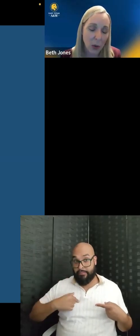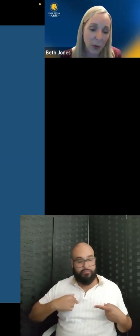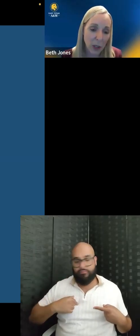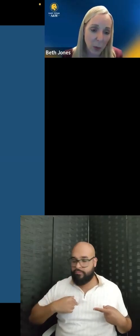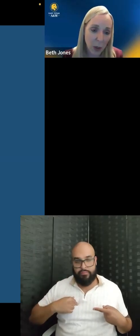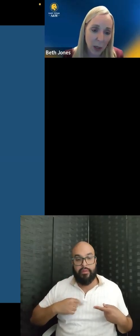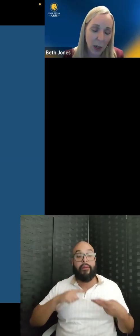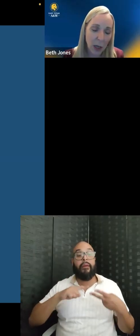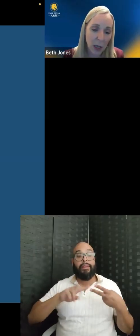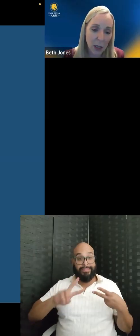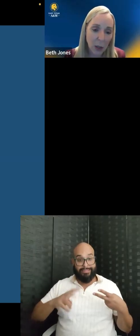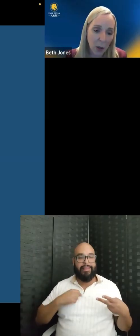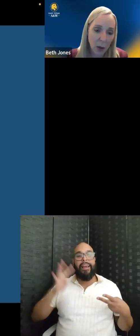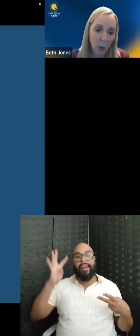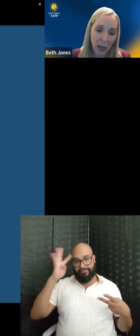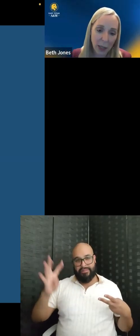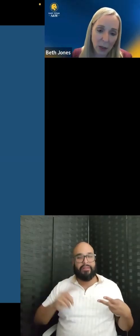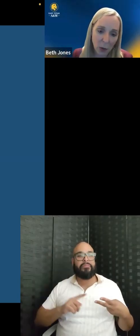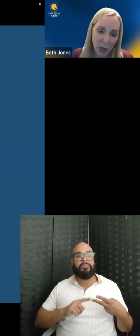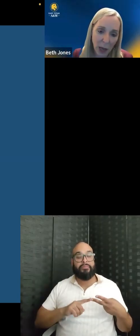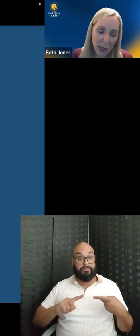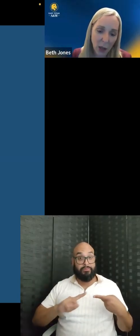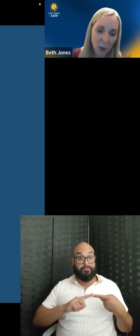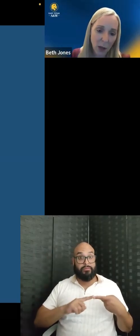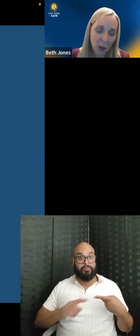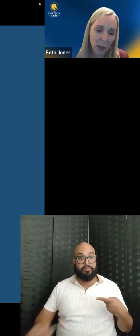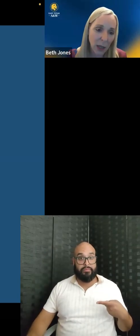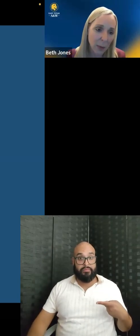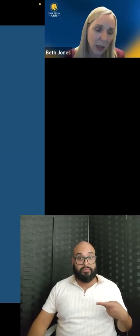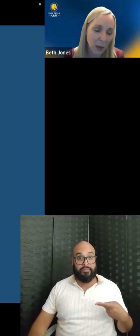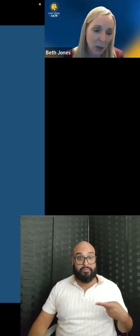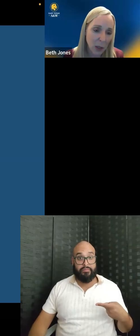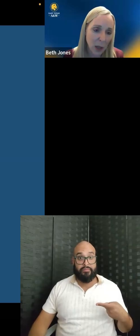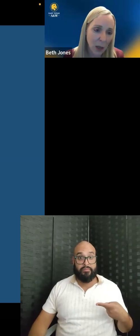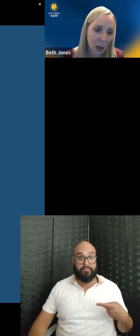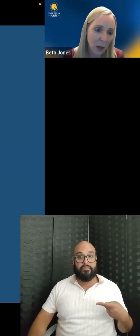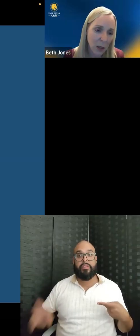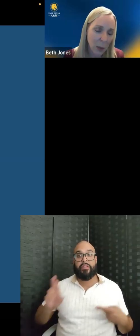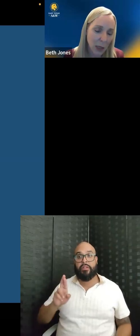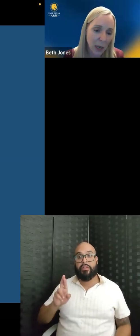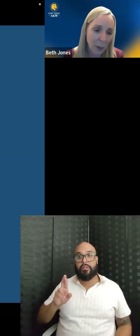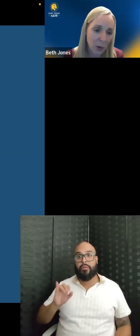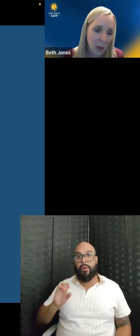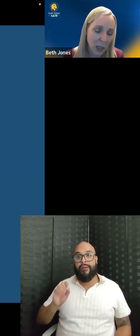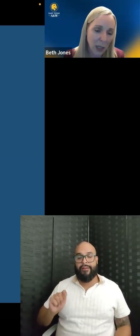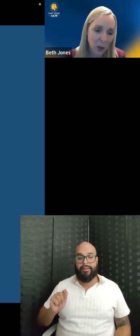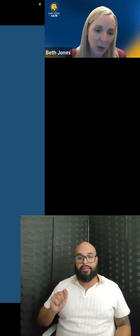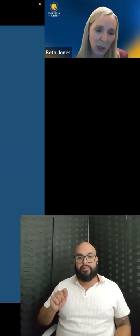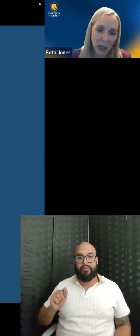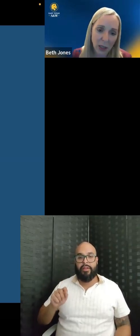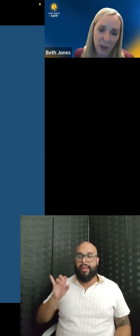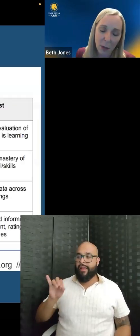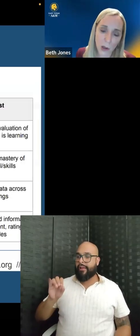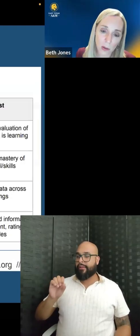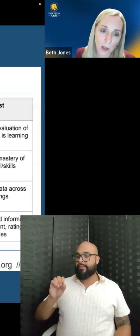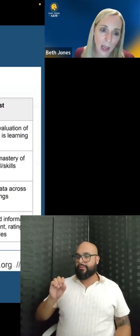So the first one is the RIOT or the ICEL model, and I believe there's some examples on the next two slides of that model.